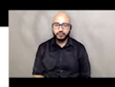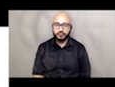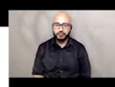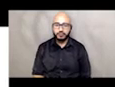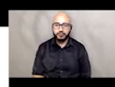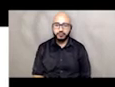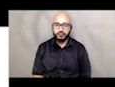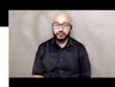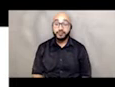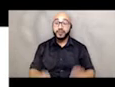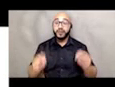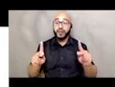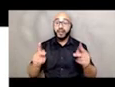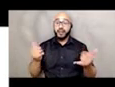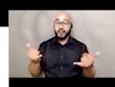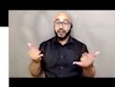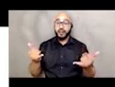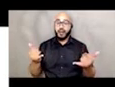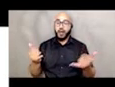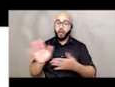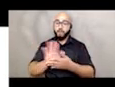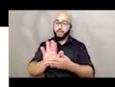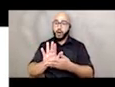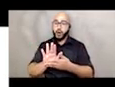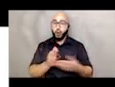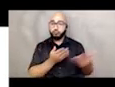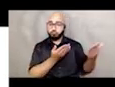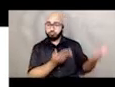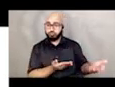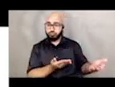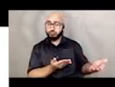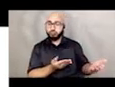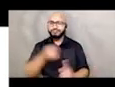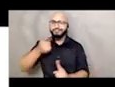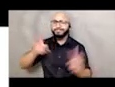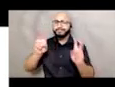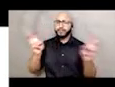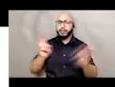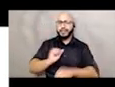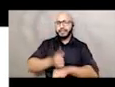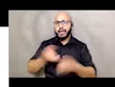OK, so now we come to the video, this is about setting boundaries and how to reduce stress.